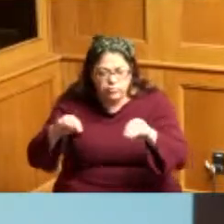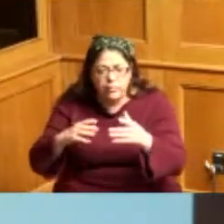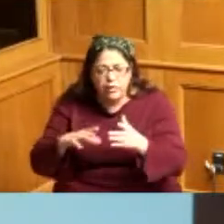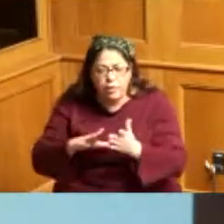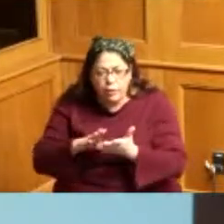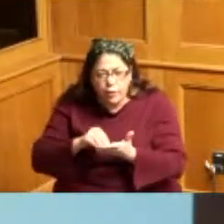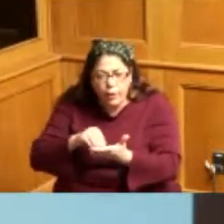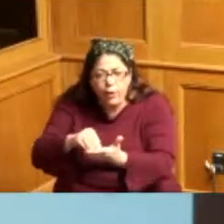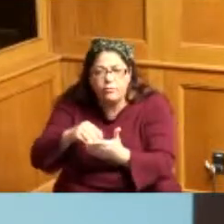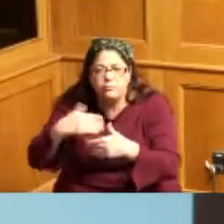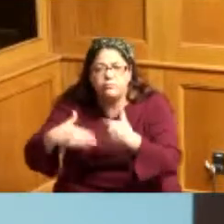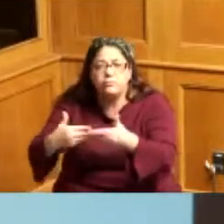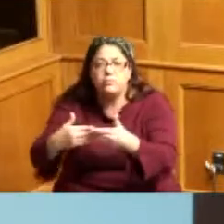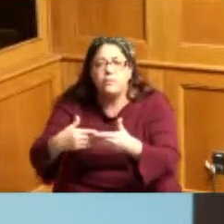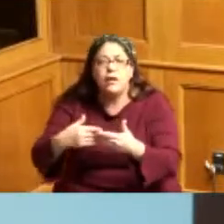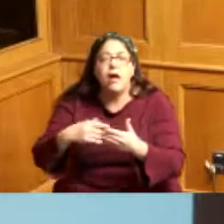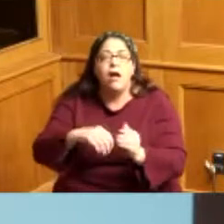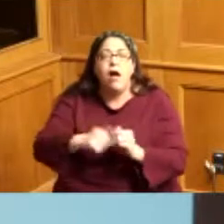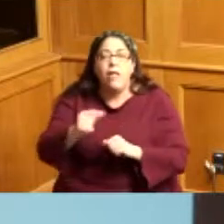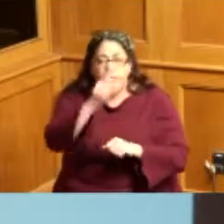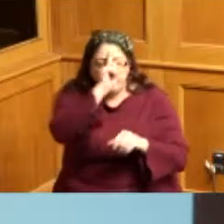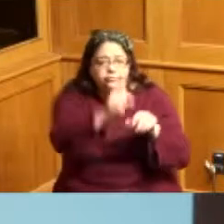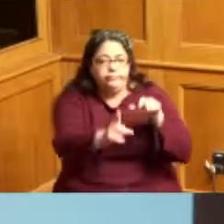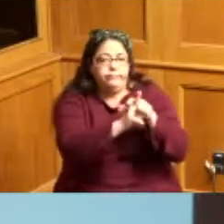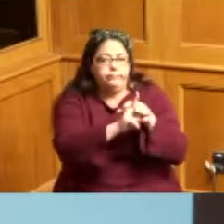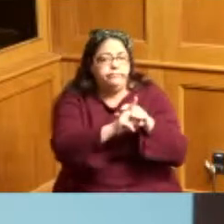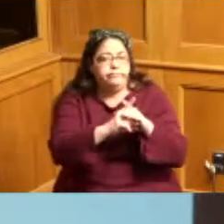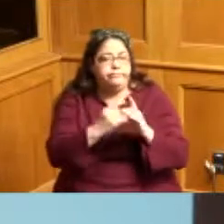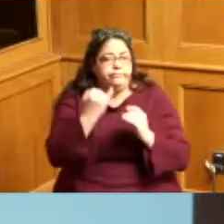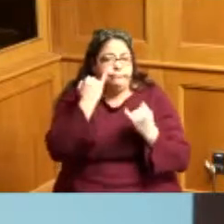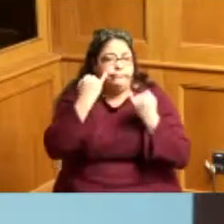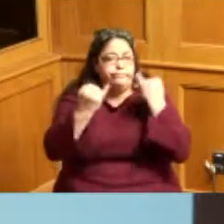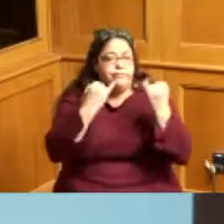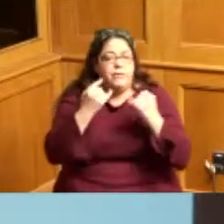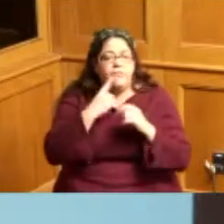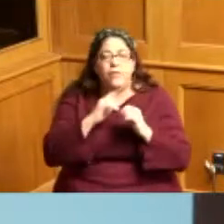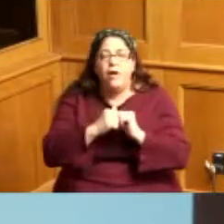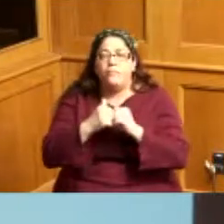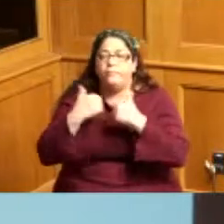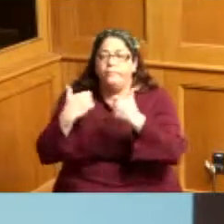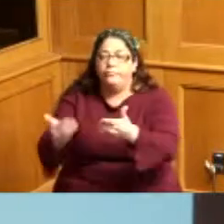we kind of came up with as in terms of a framework for going forward if the Board chooses to do that